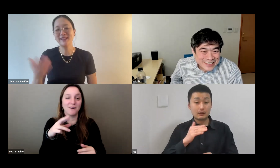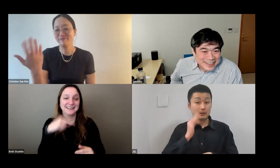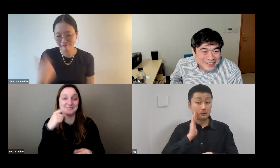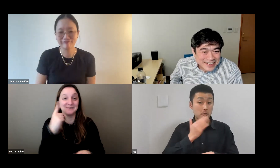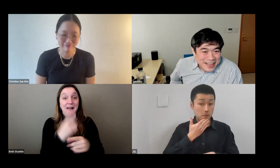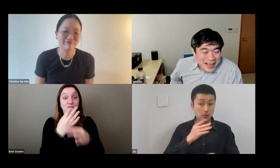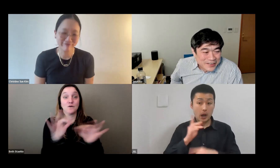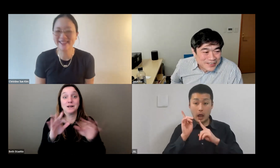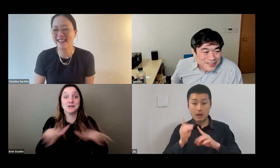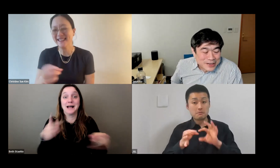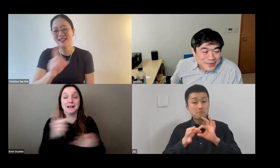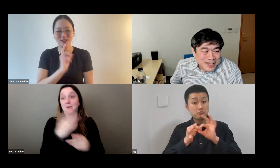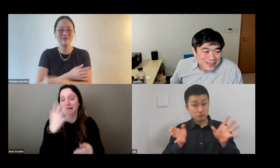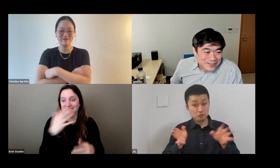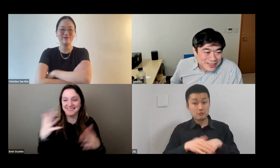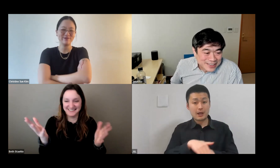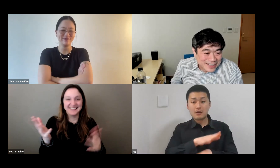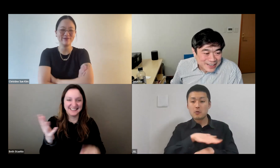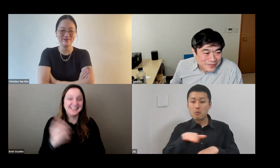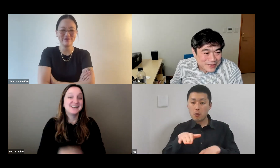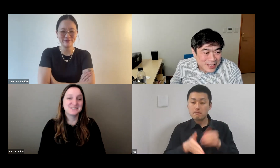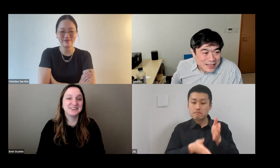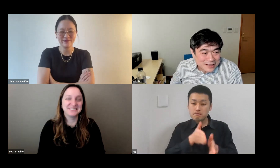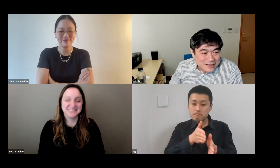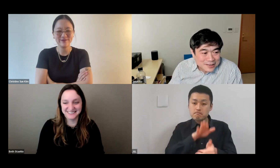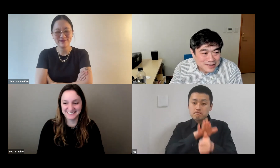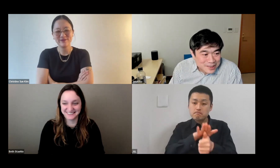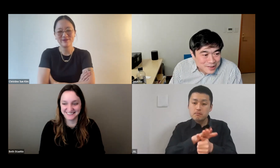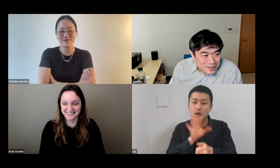you know, but I agree. True